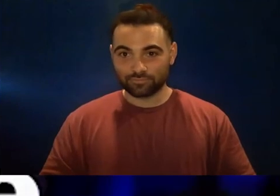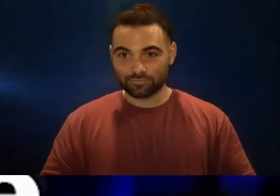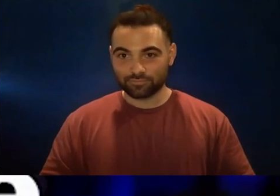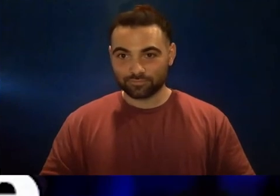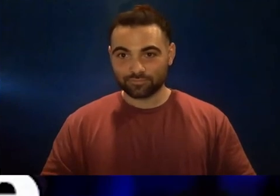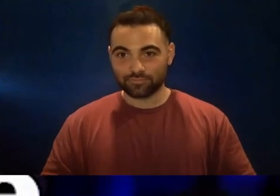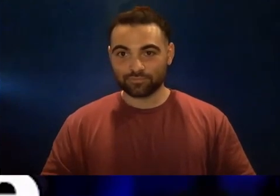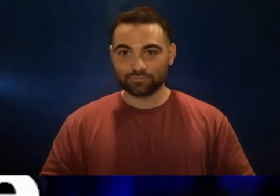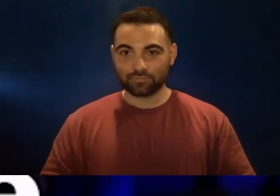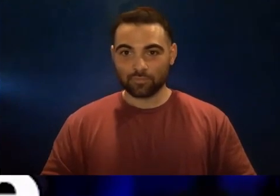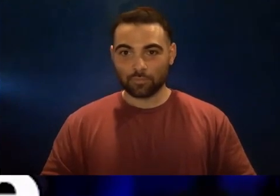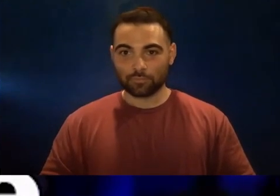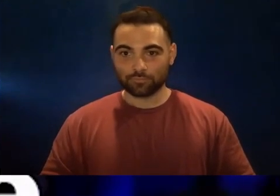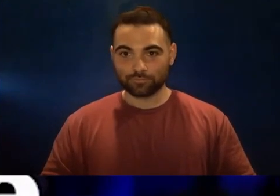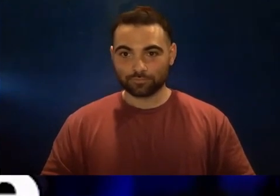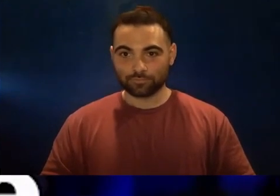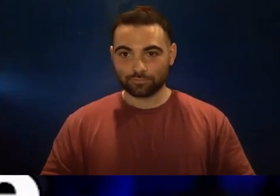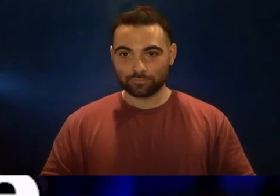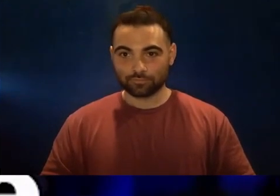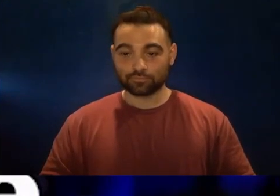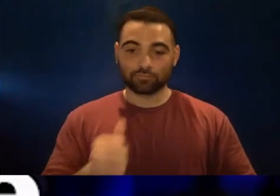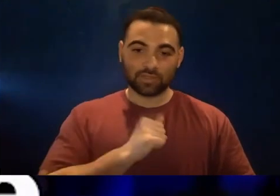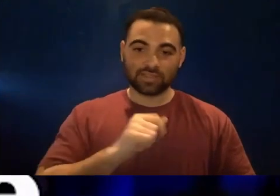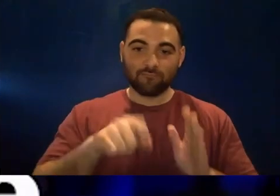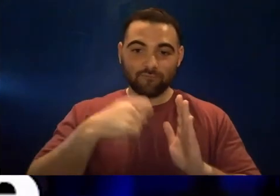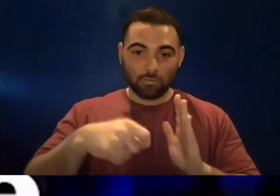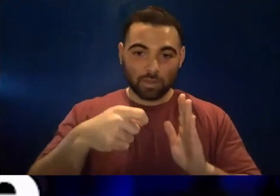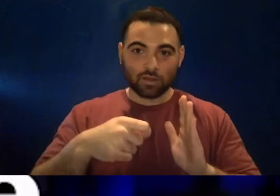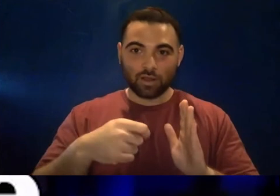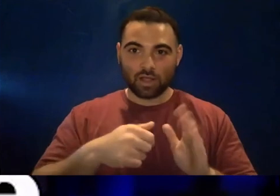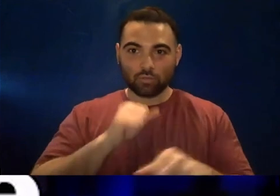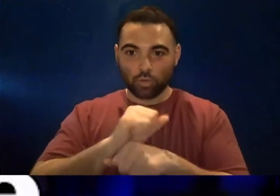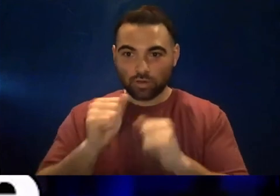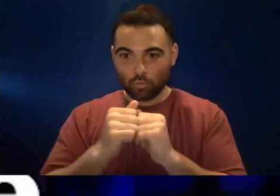So as a filmmaker that's been working with protest movements,